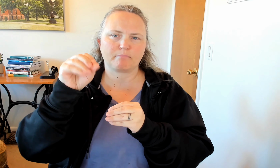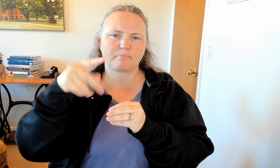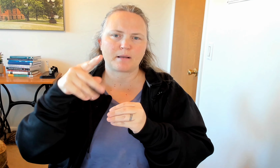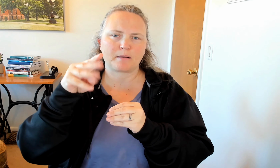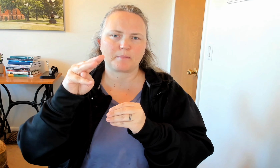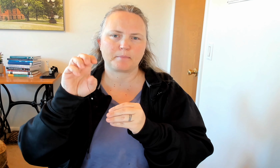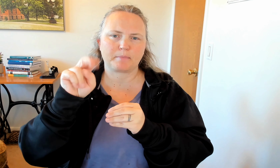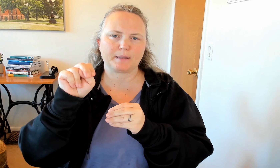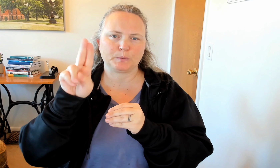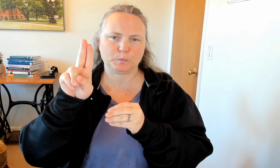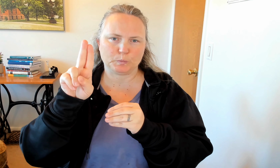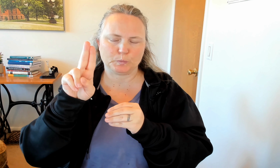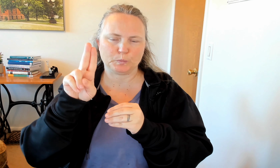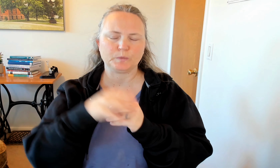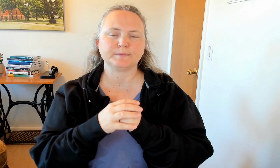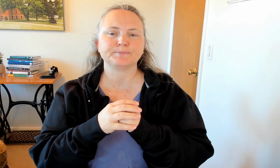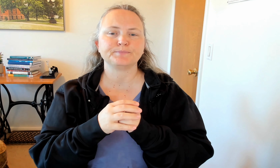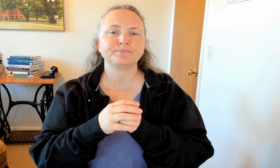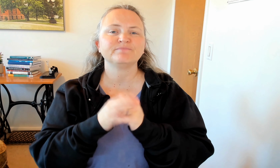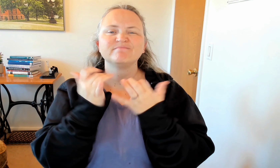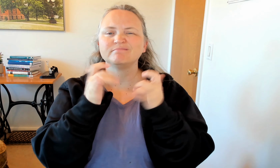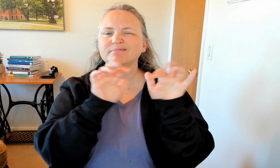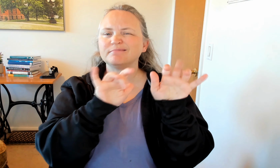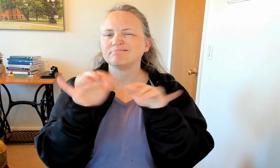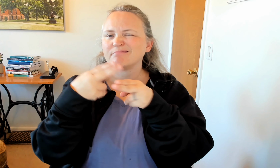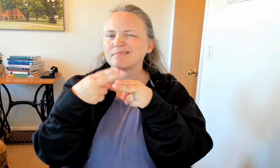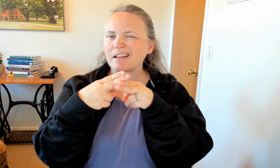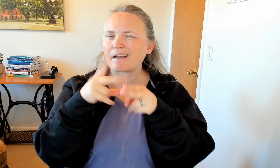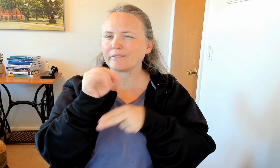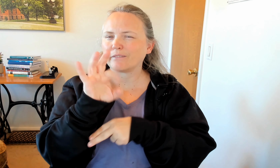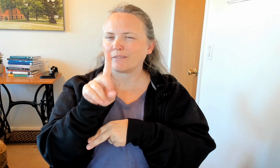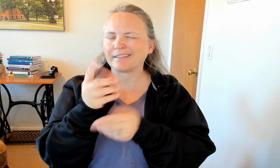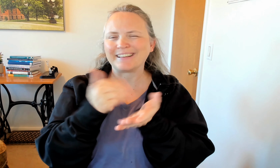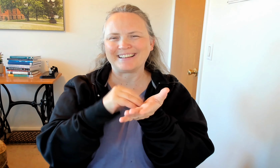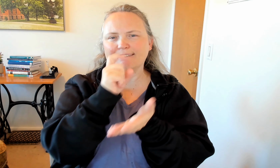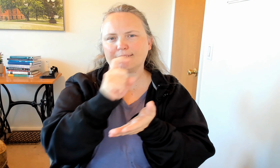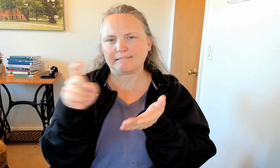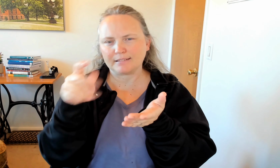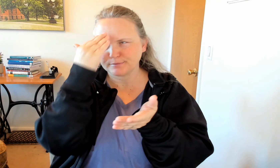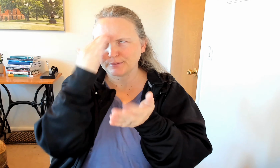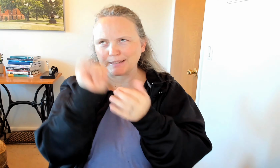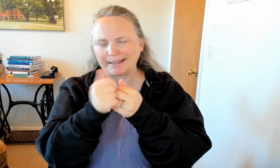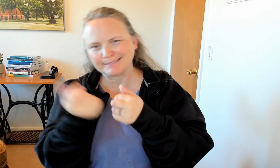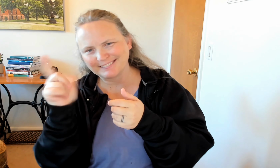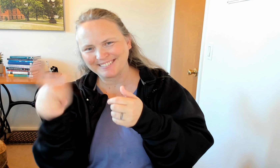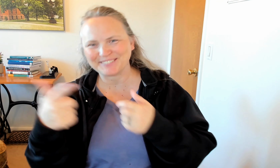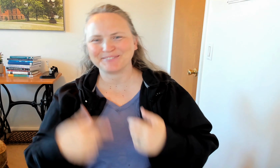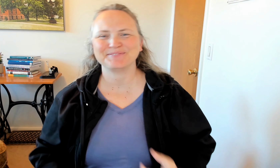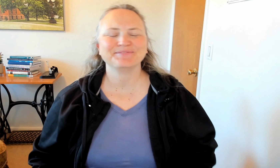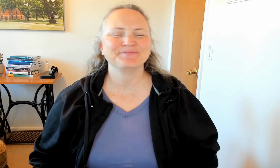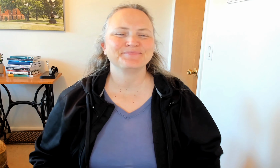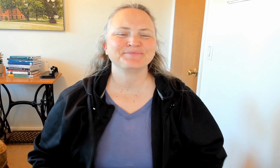I came here to this and clicked pop-up menu. And when I do that, I can name the field. So I'm just, just going to put Xs in front of it.